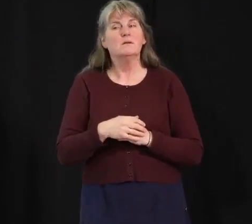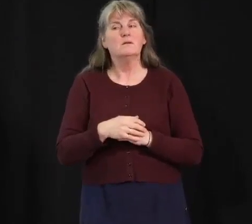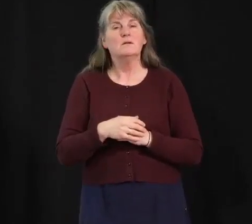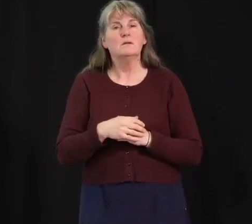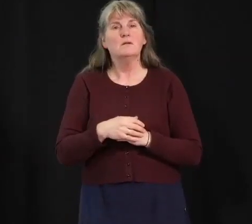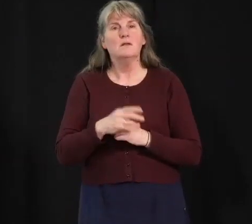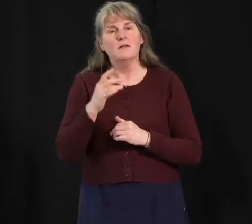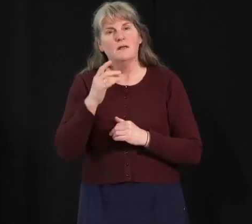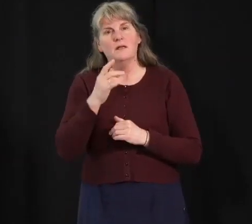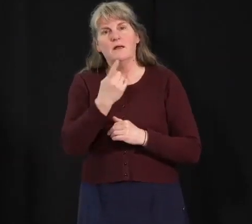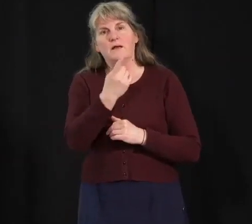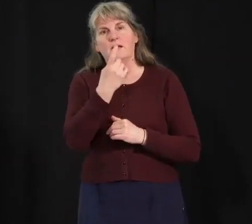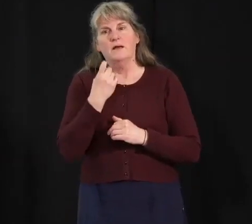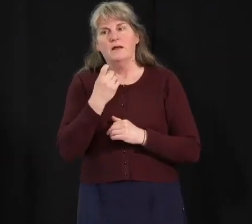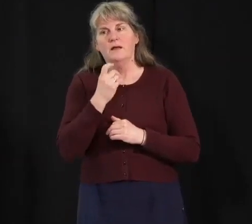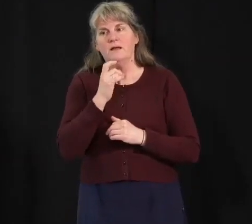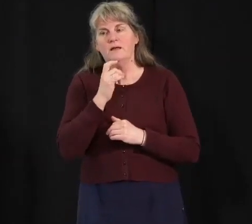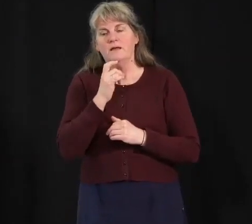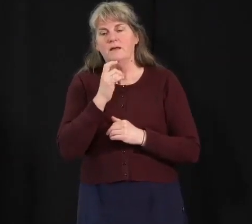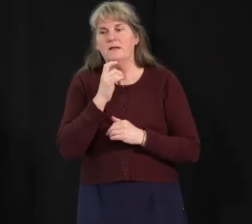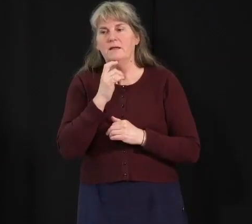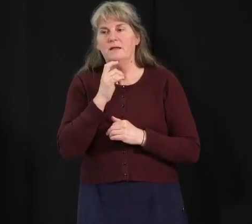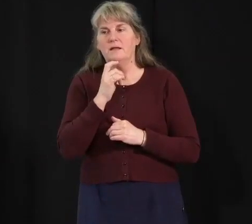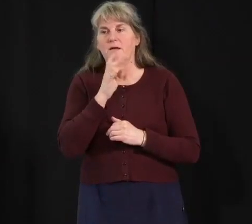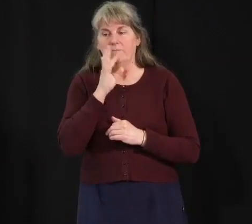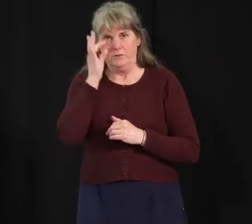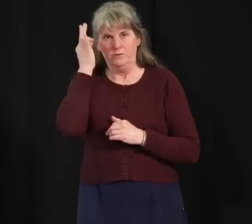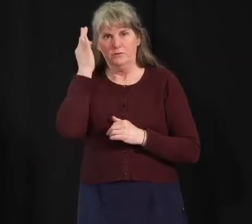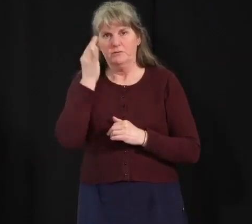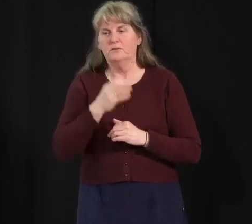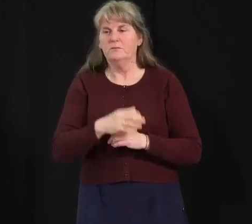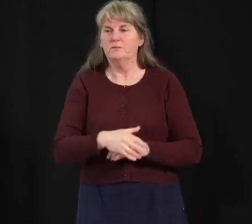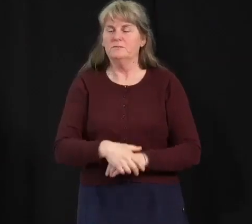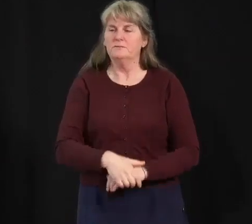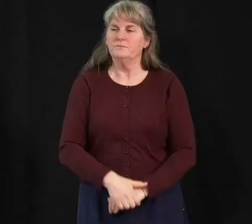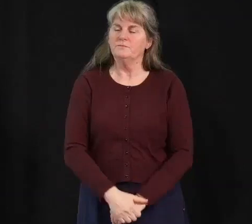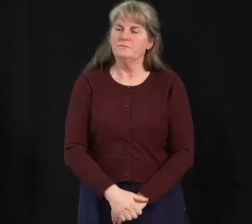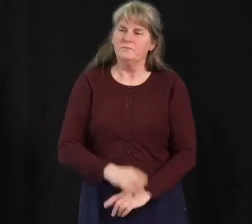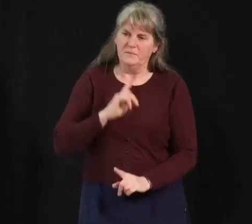work under. Reporter: